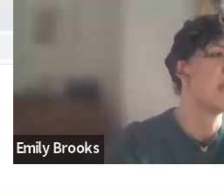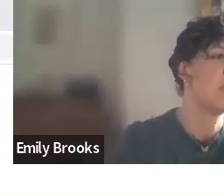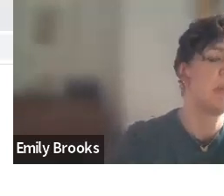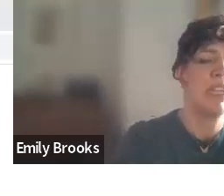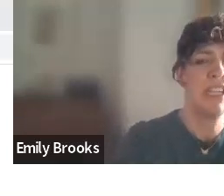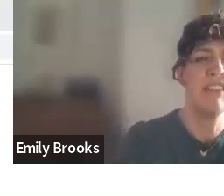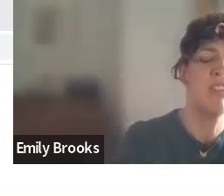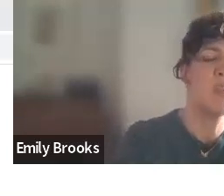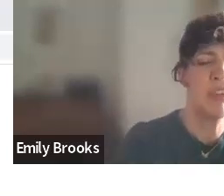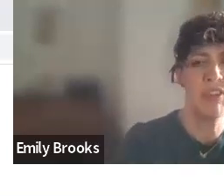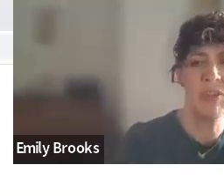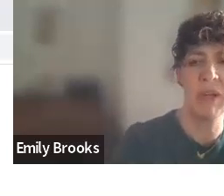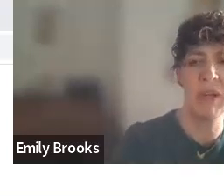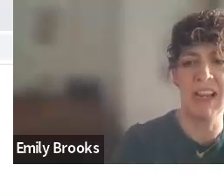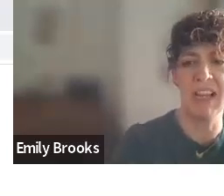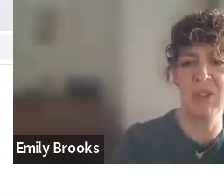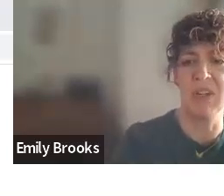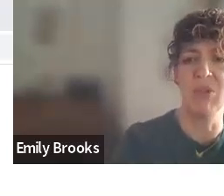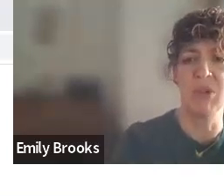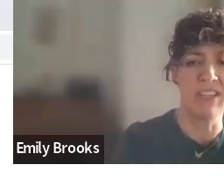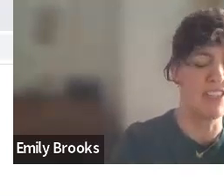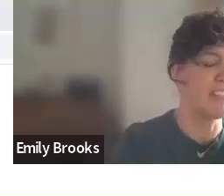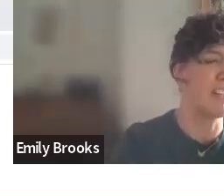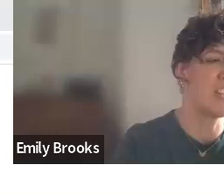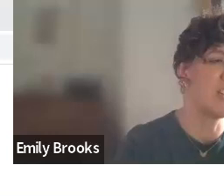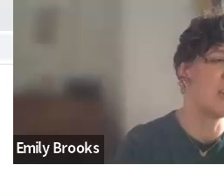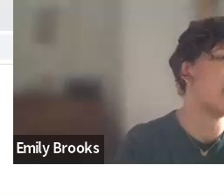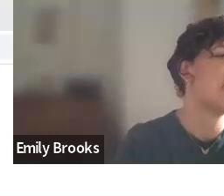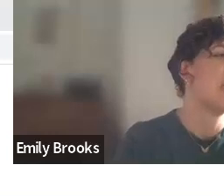We struggle to work out how to organise this section.